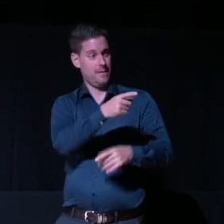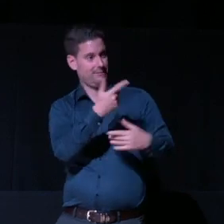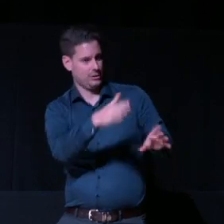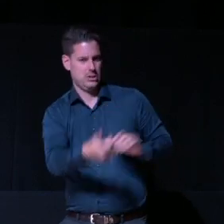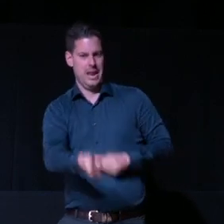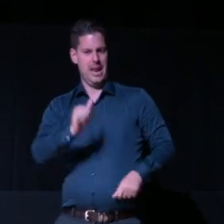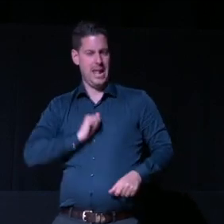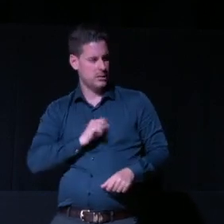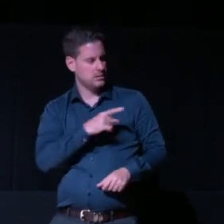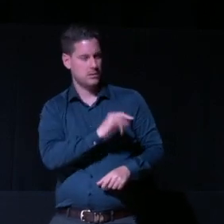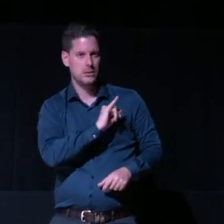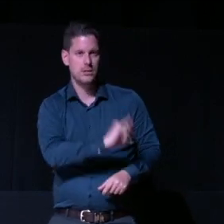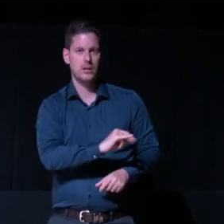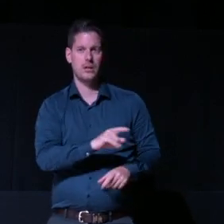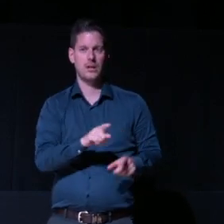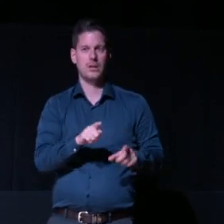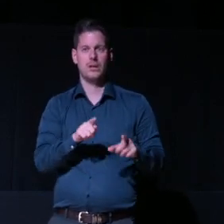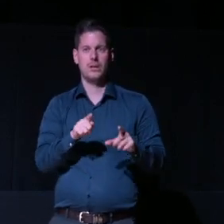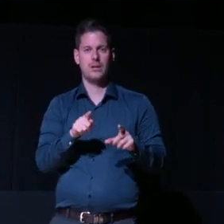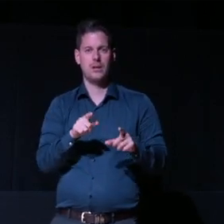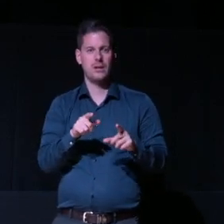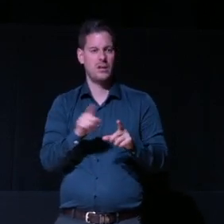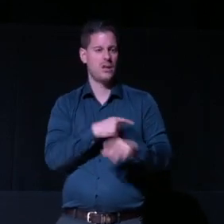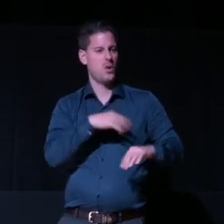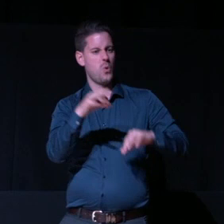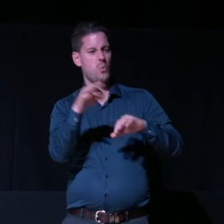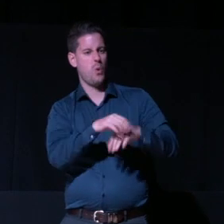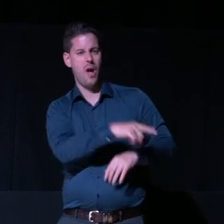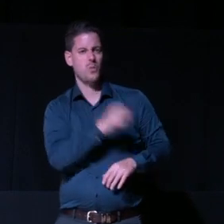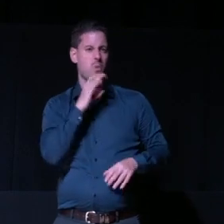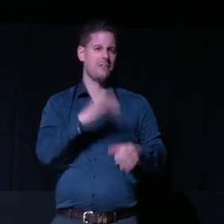Who would get up and be like, oh, you know, my bloody wife won't fuck me and where's the clitoris?